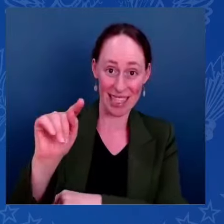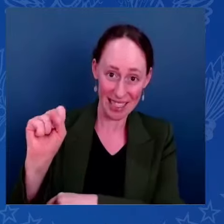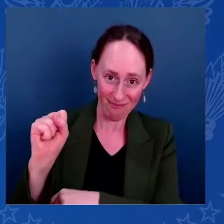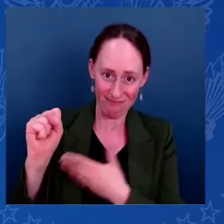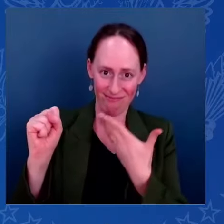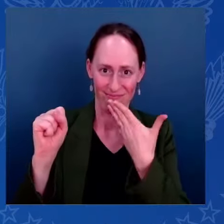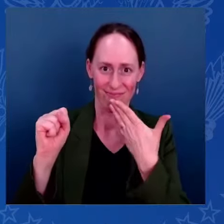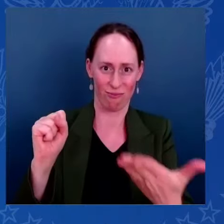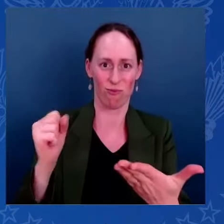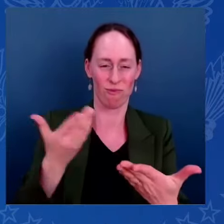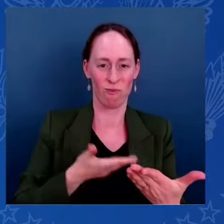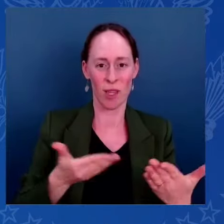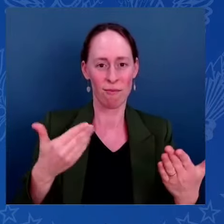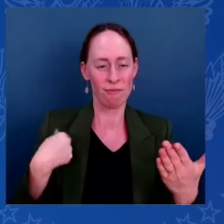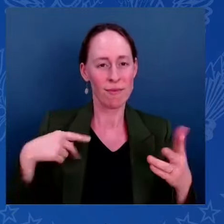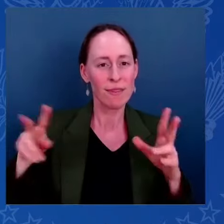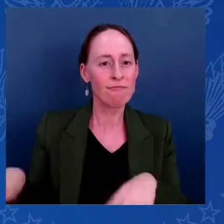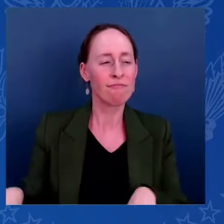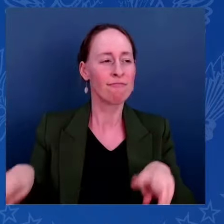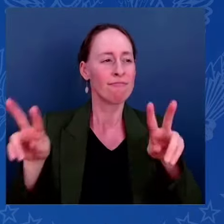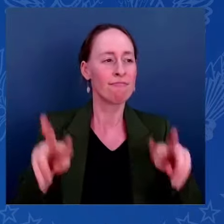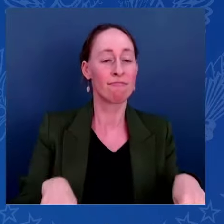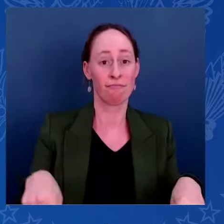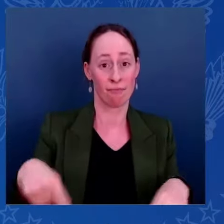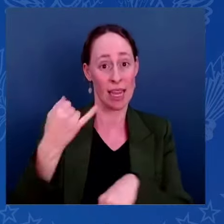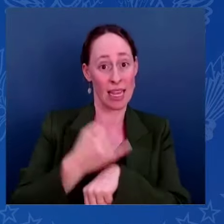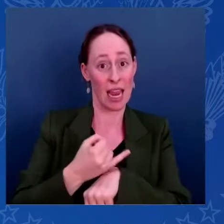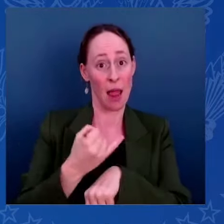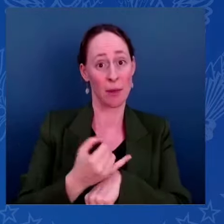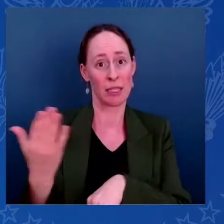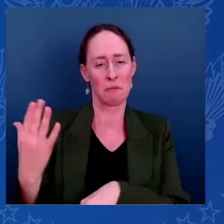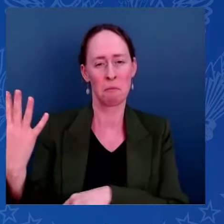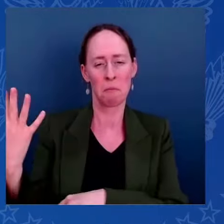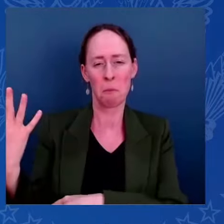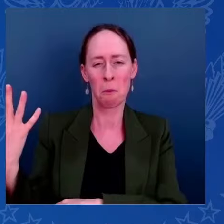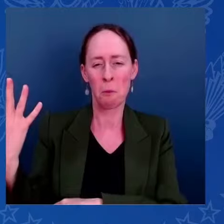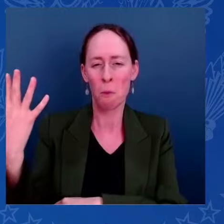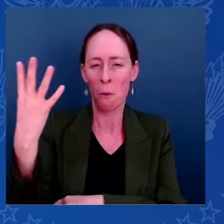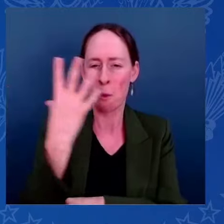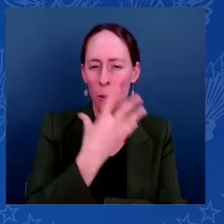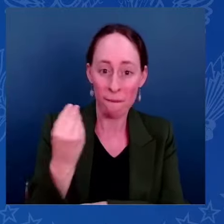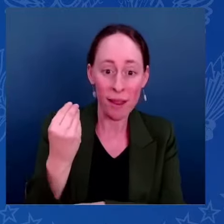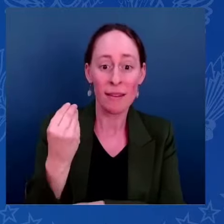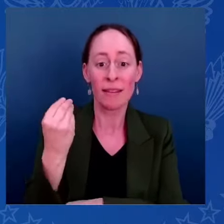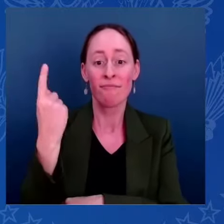And I heard it was freshman orientation on top of all of this. So, Joe and I are so familiar